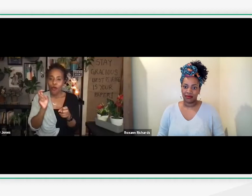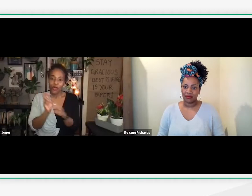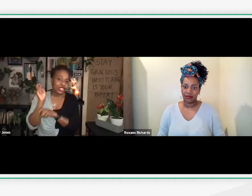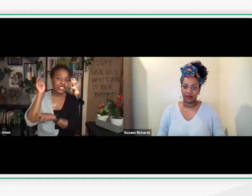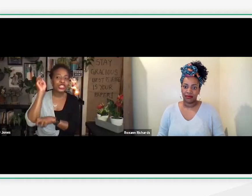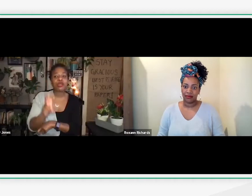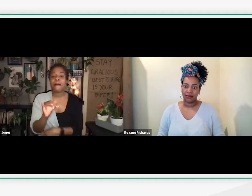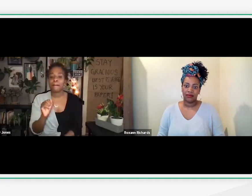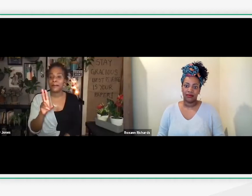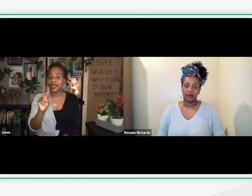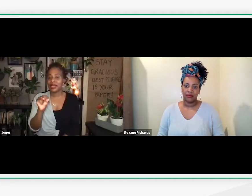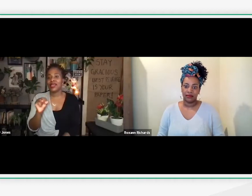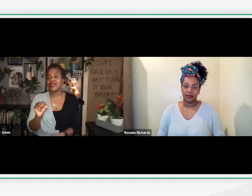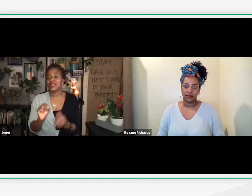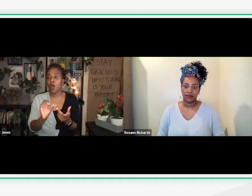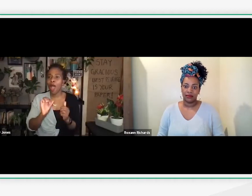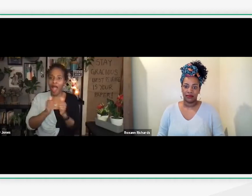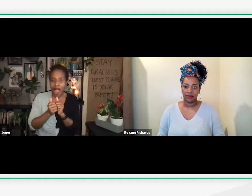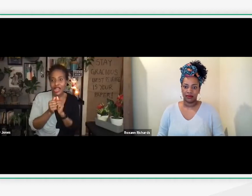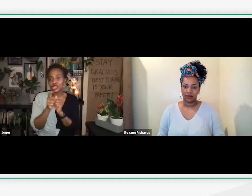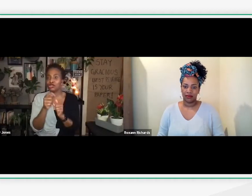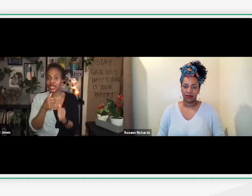Quick question before we jump on in: